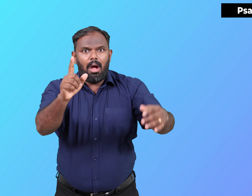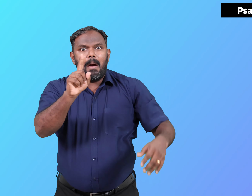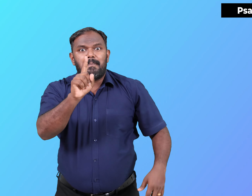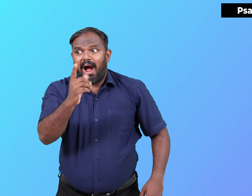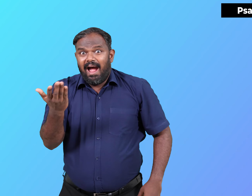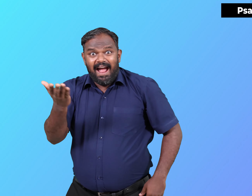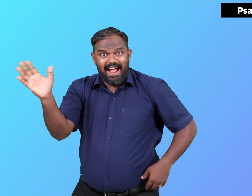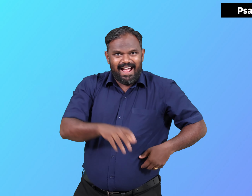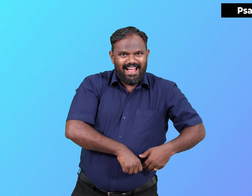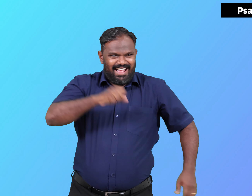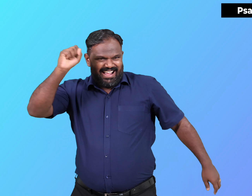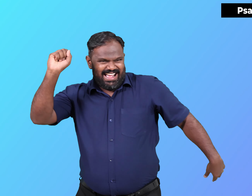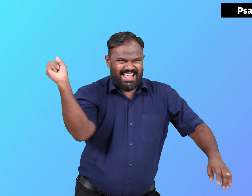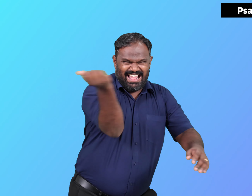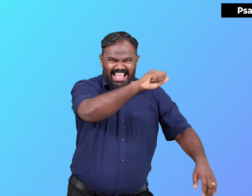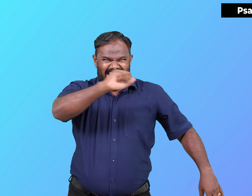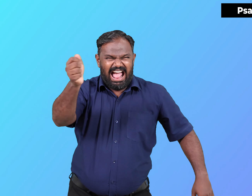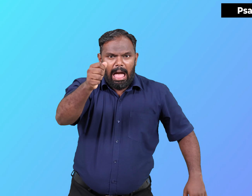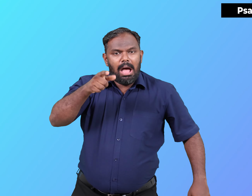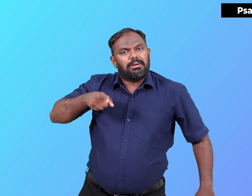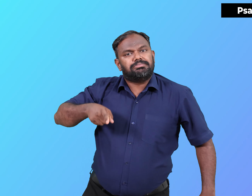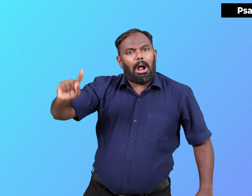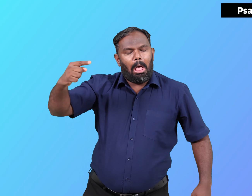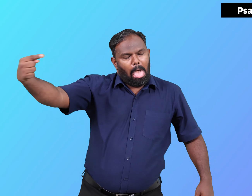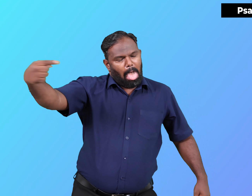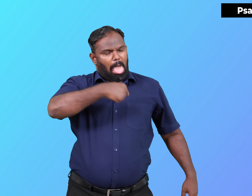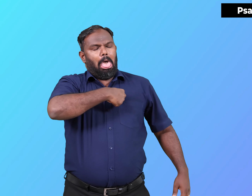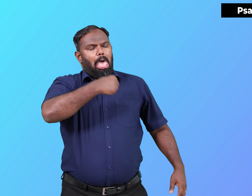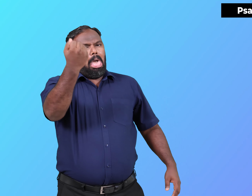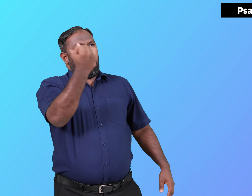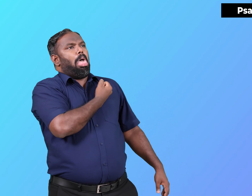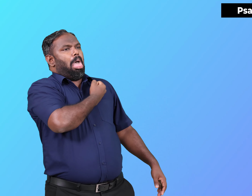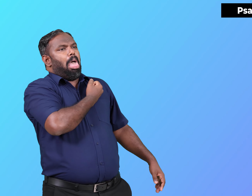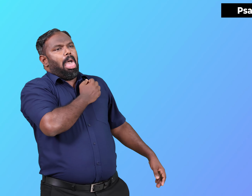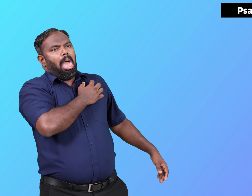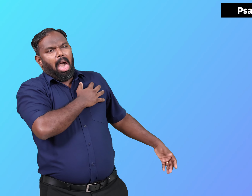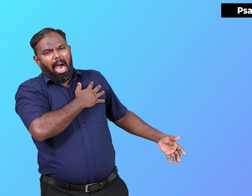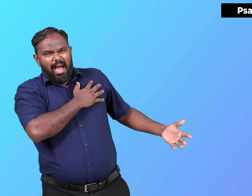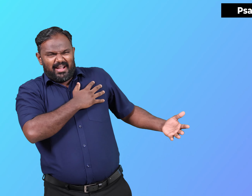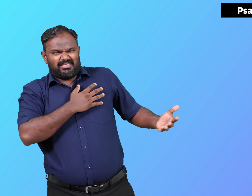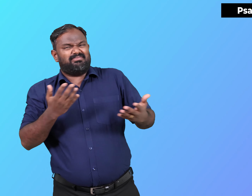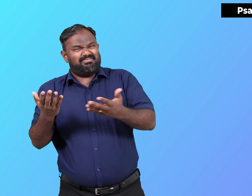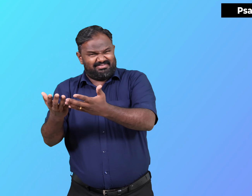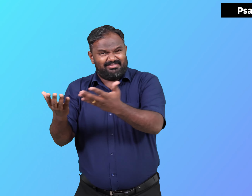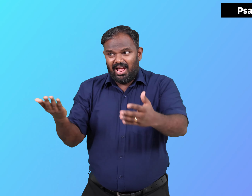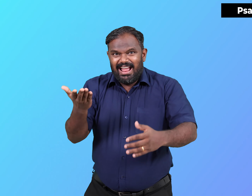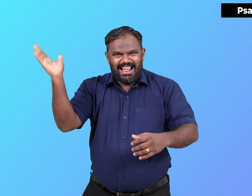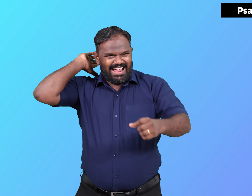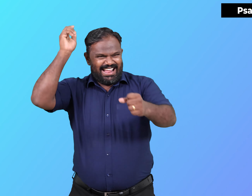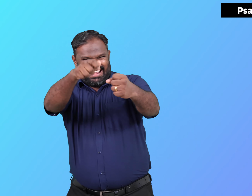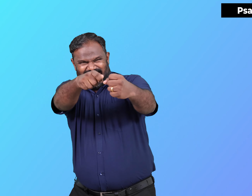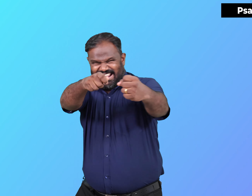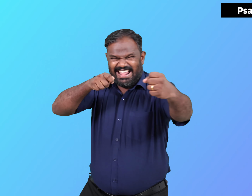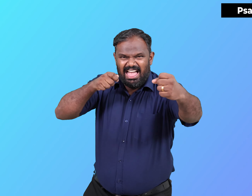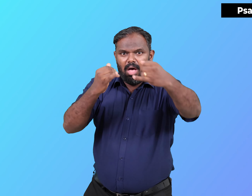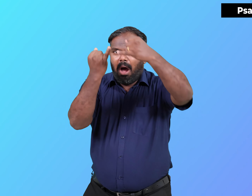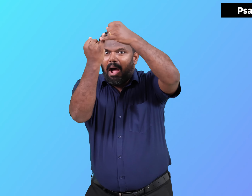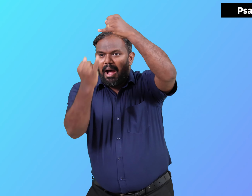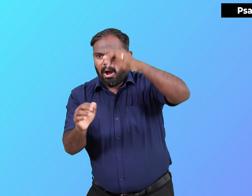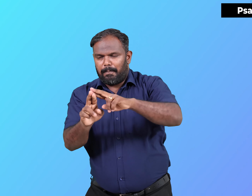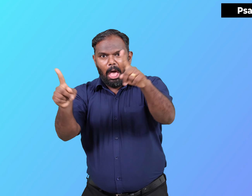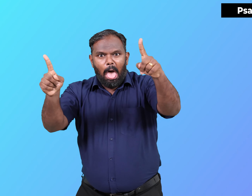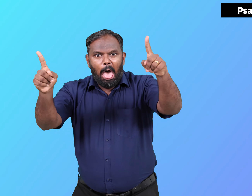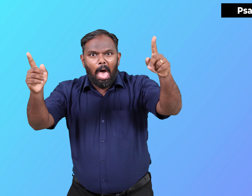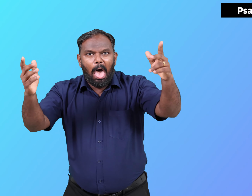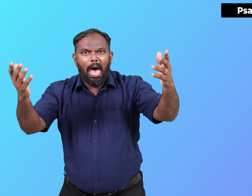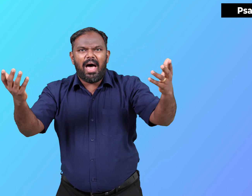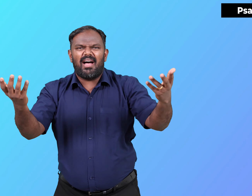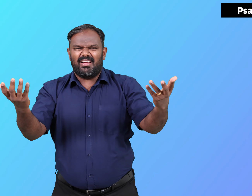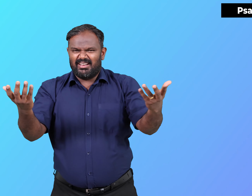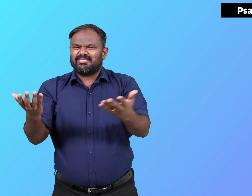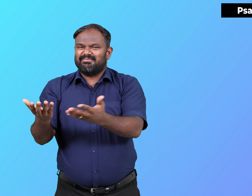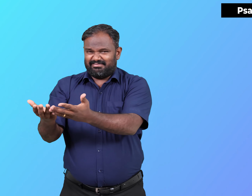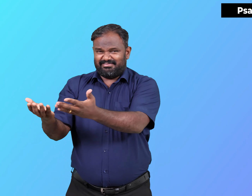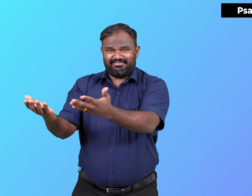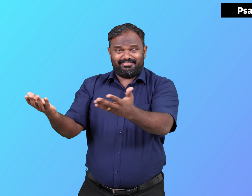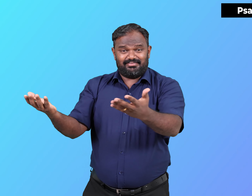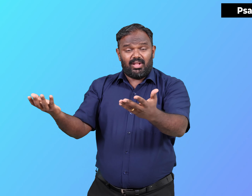But their bows will break, and their swords will pierce their own hearts.